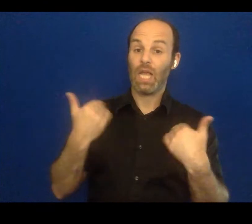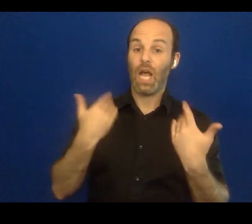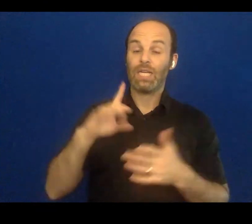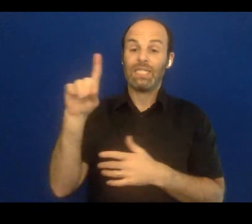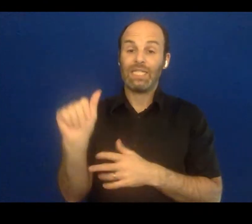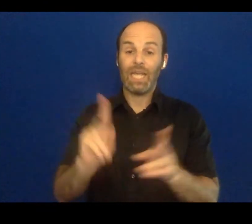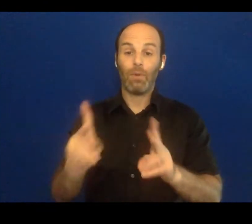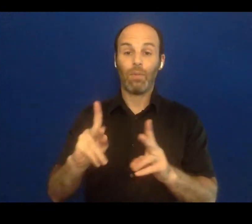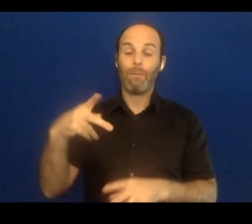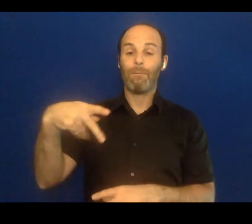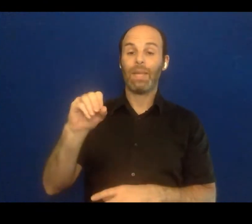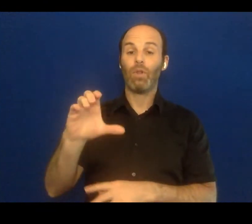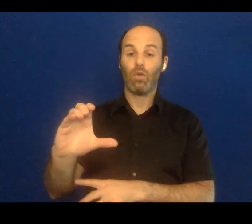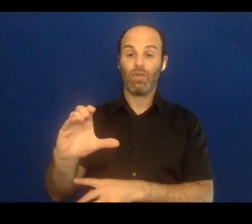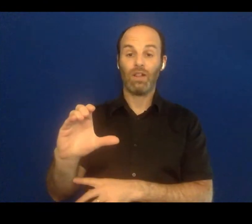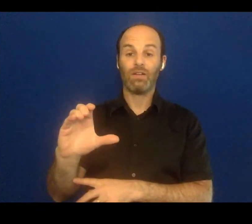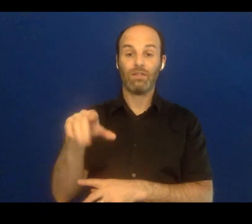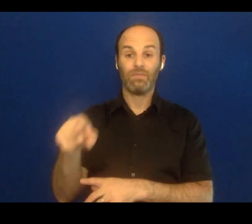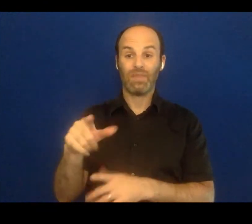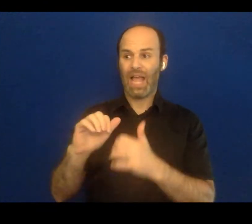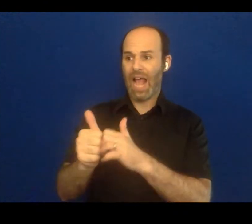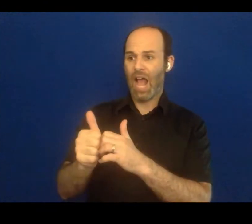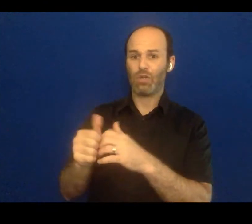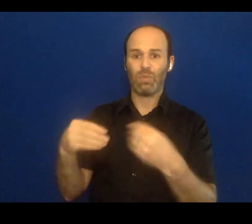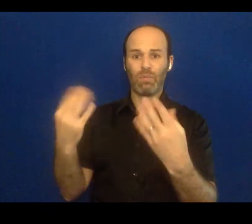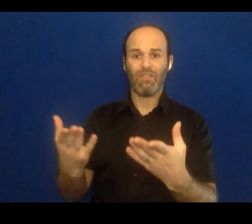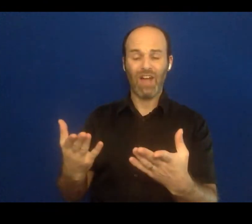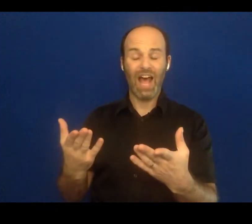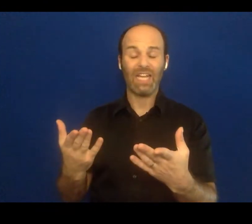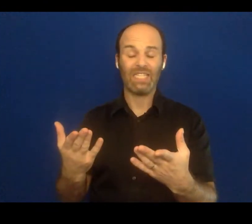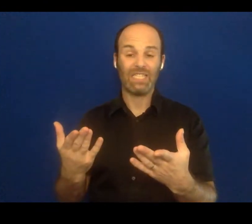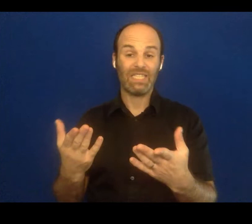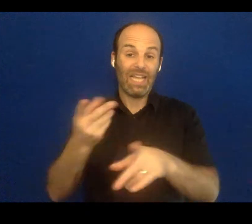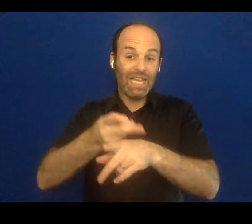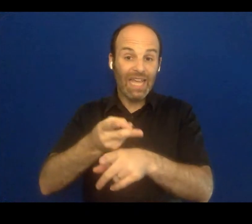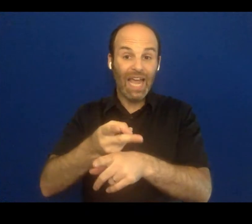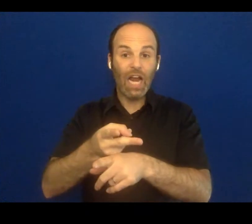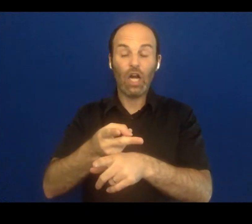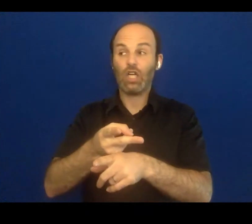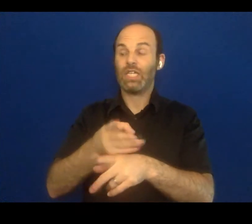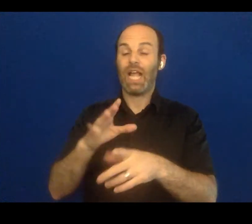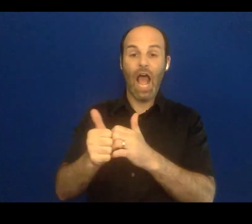DISABLED PEOPLE OF COLOR AND PROVIDE BETTER CARE AND WHAT TO DO TO IMPROVE THE COMMUNICATIONS, SO THAT IS WHAT